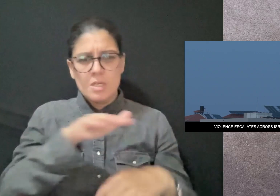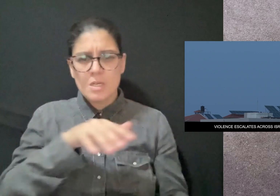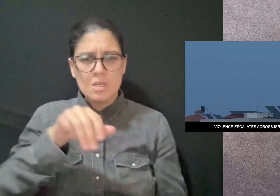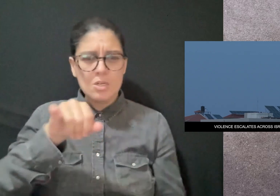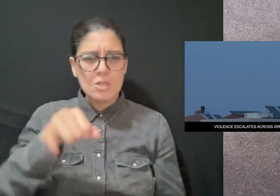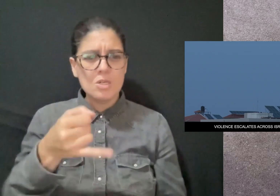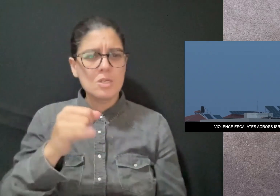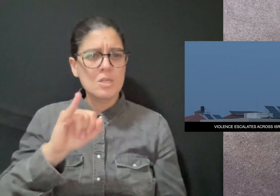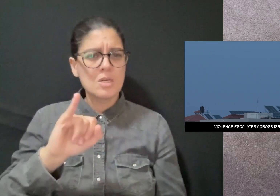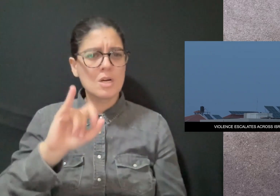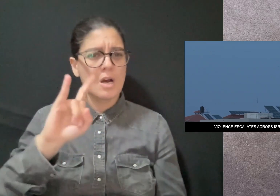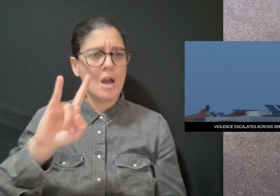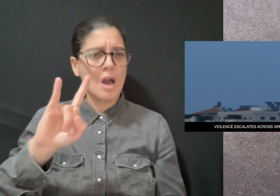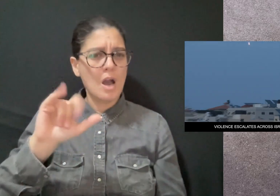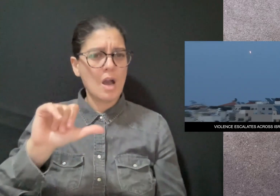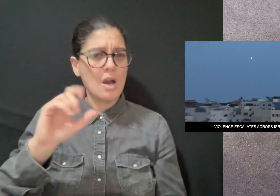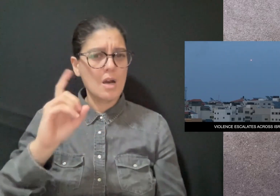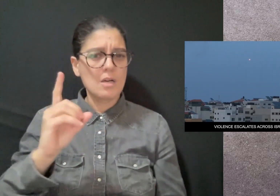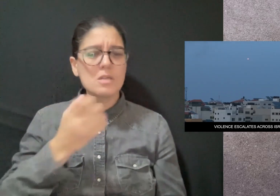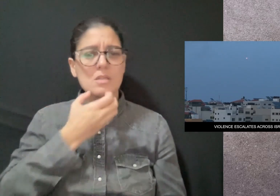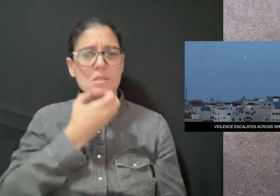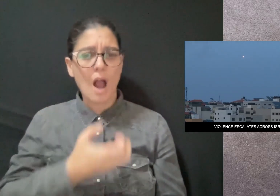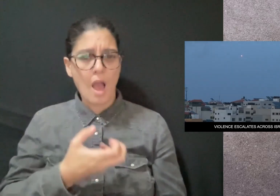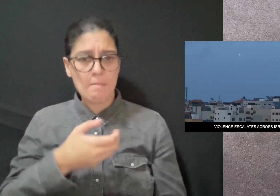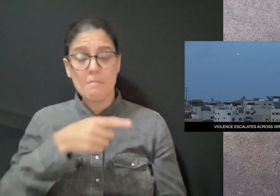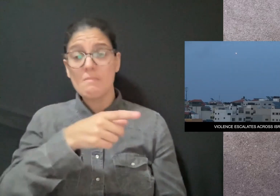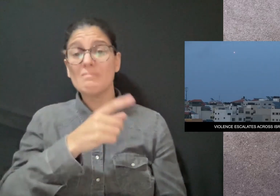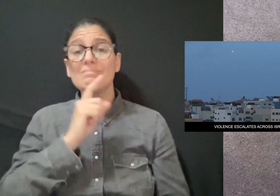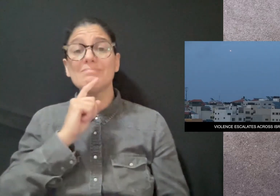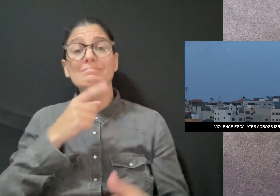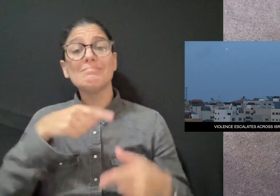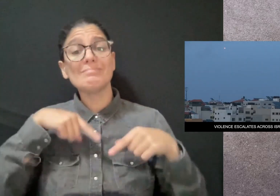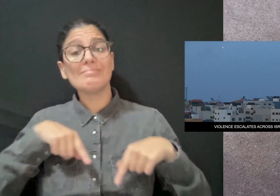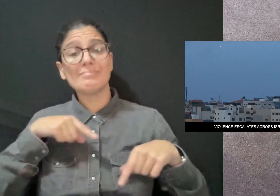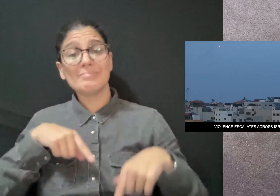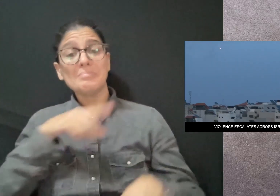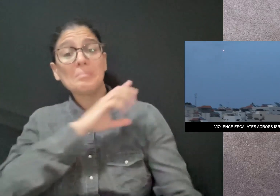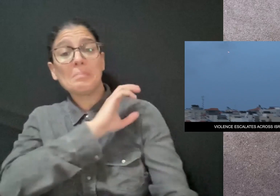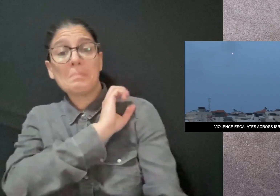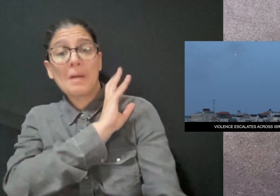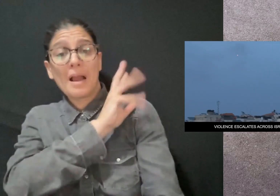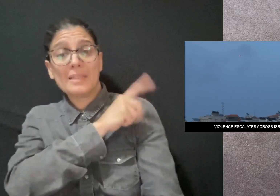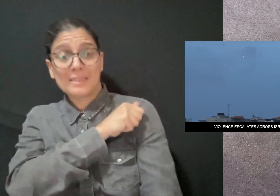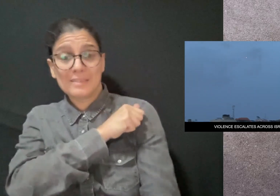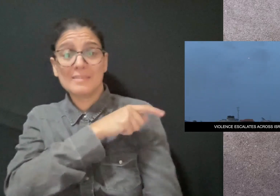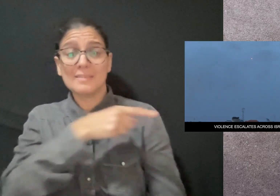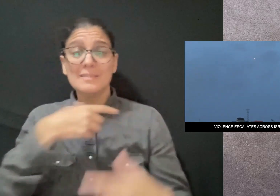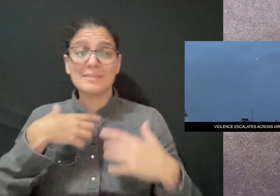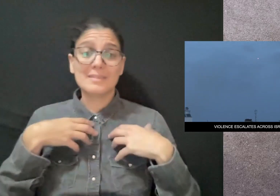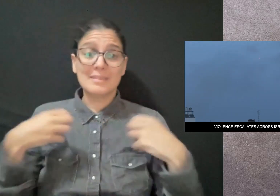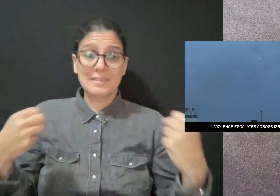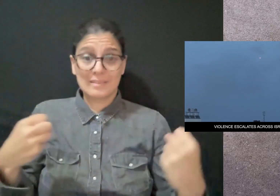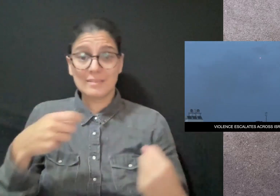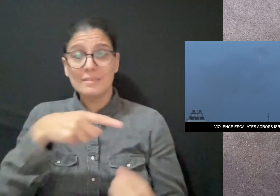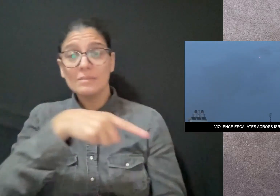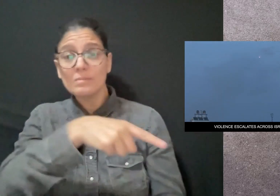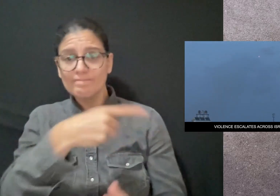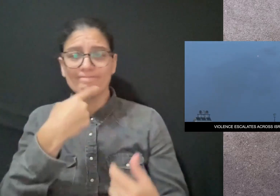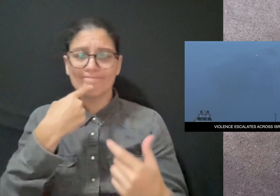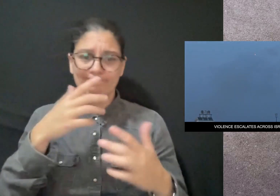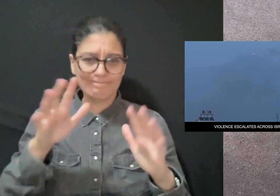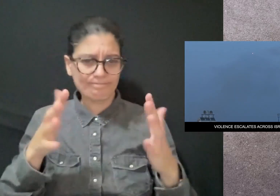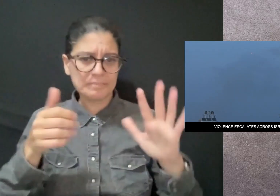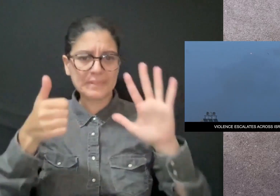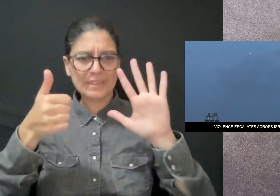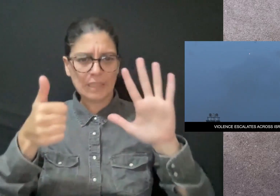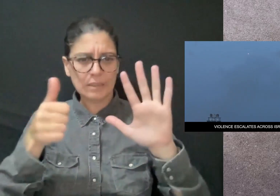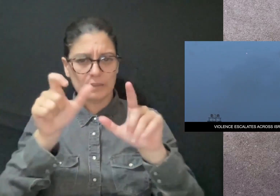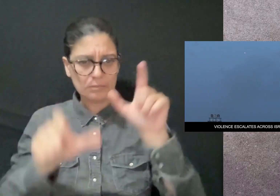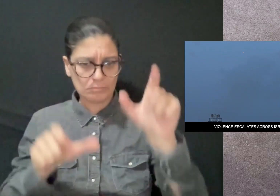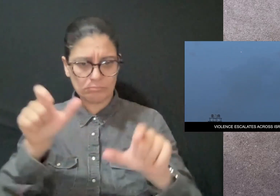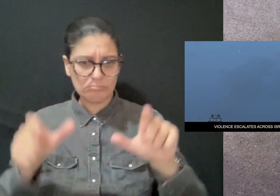Jihad targets the Palestinian health ministry says at least six people have been killed